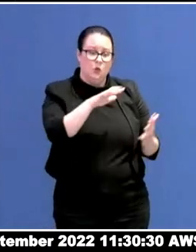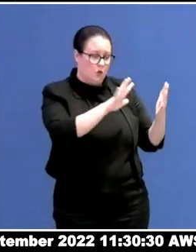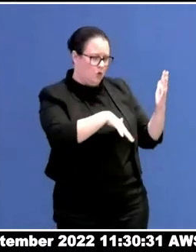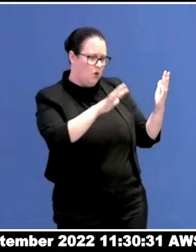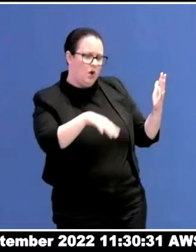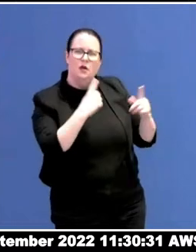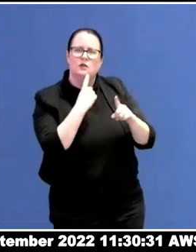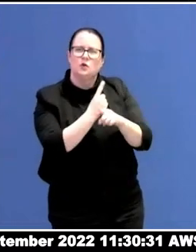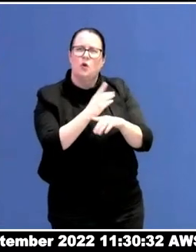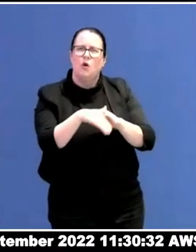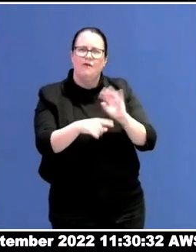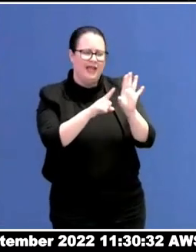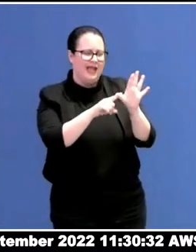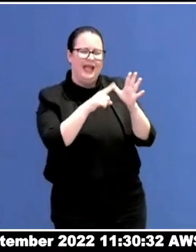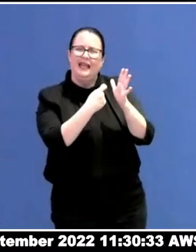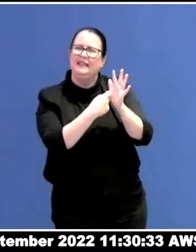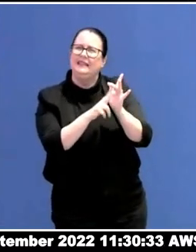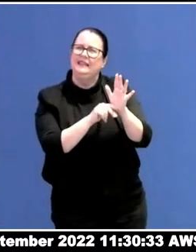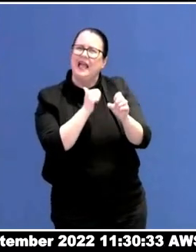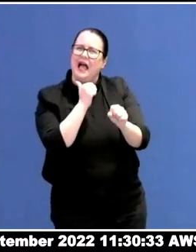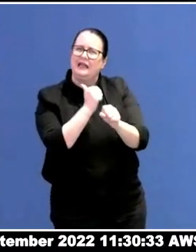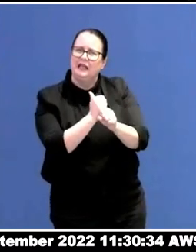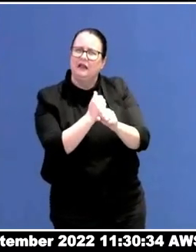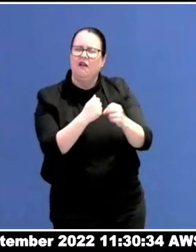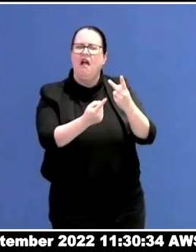approach, and, indeed, we have heard evidence on other days in this hearing about